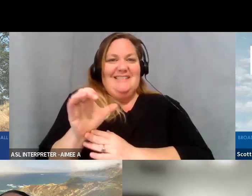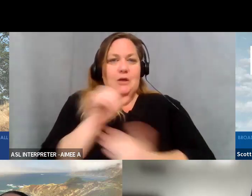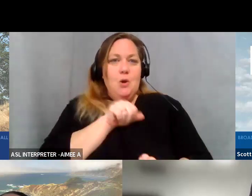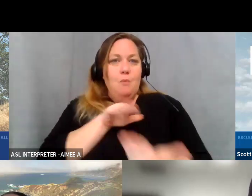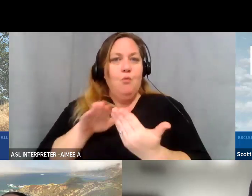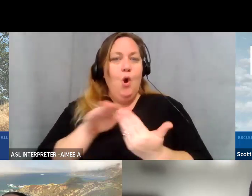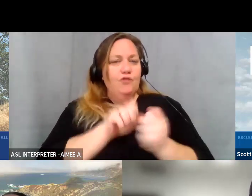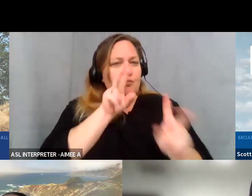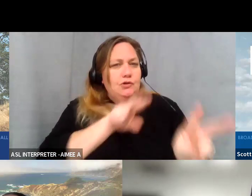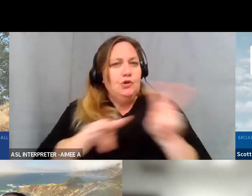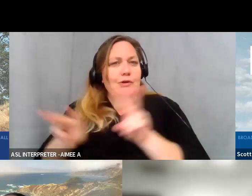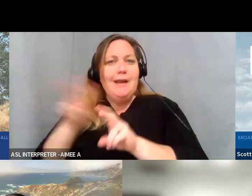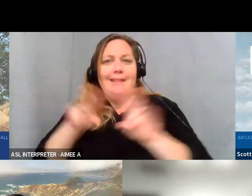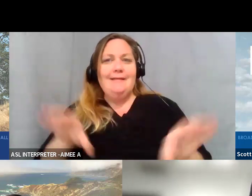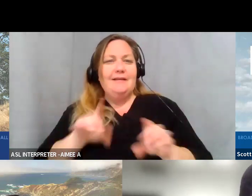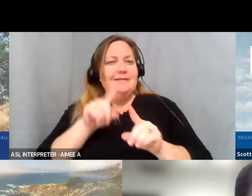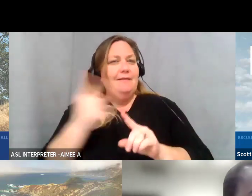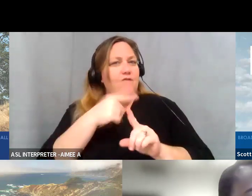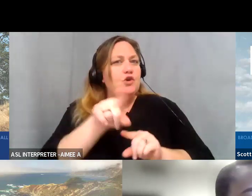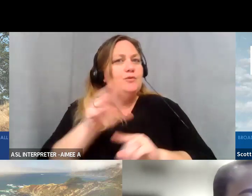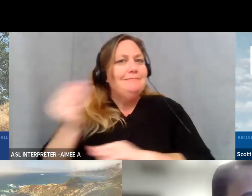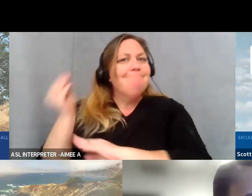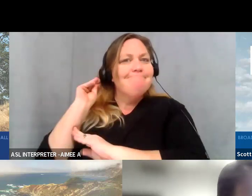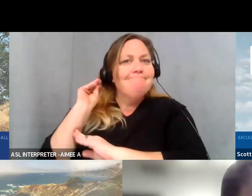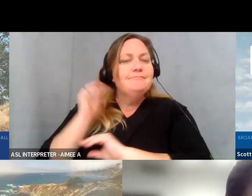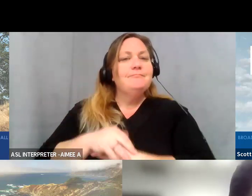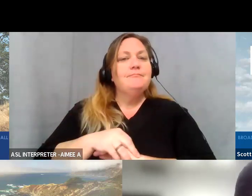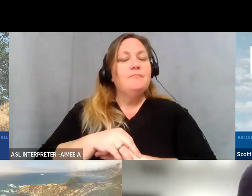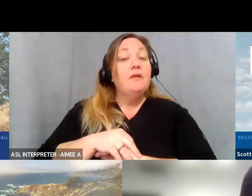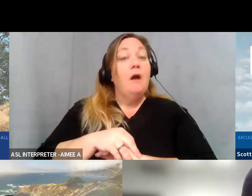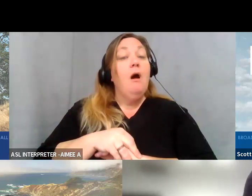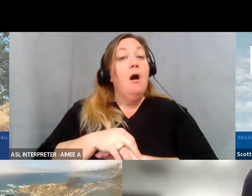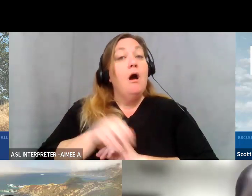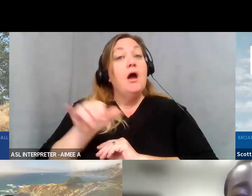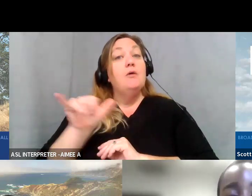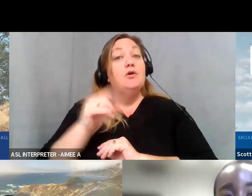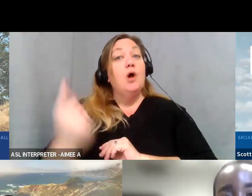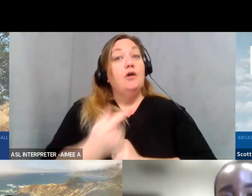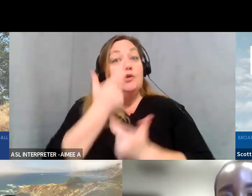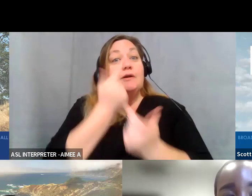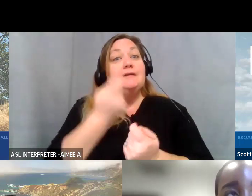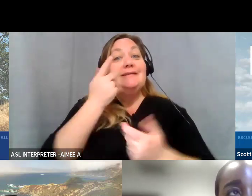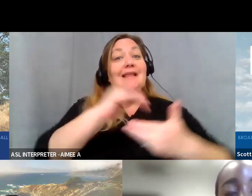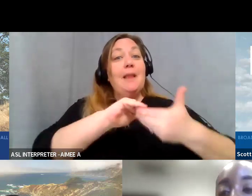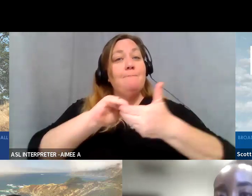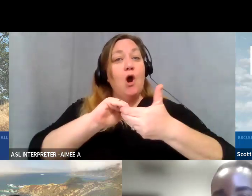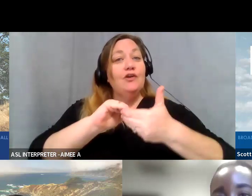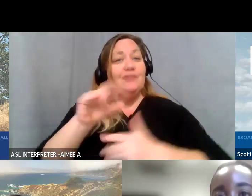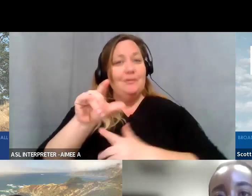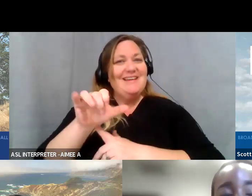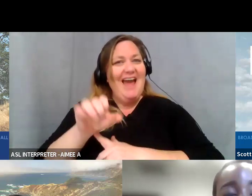to keep in mind. It was also interesting to see the partnerships case as well, obviously with the